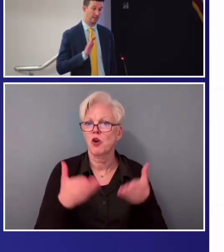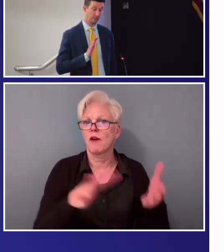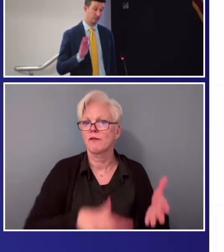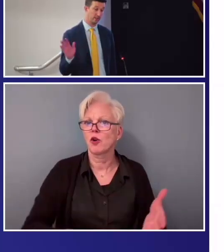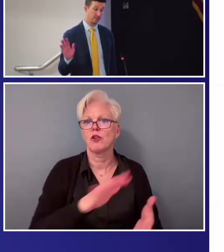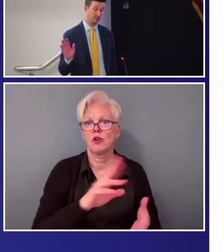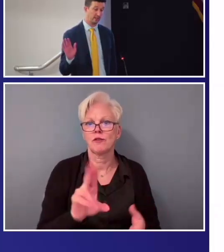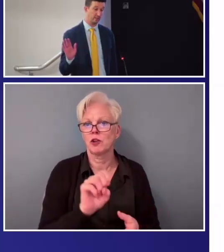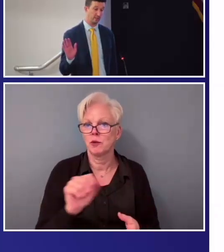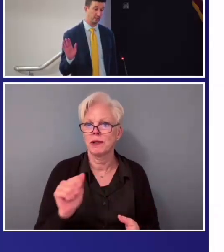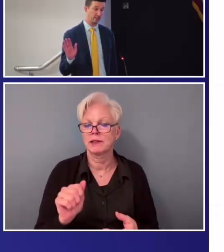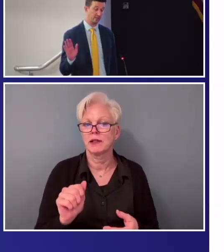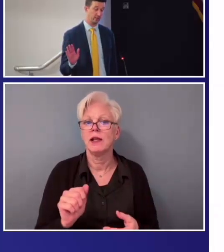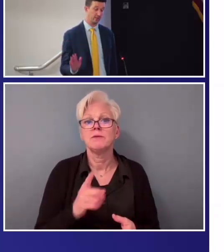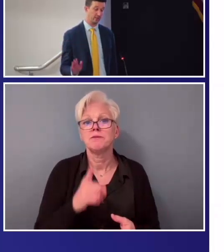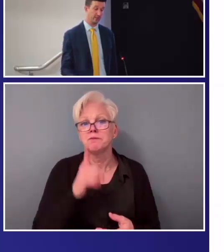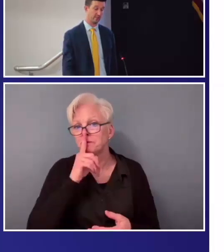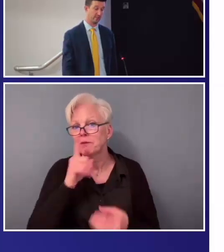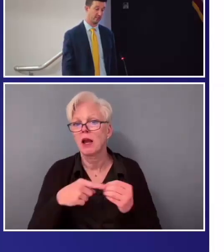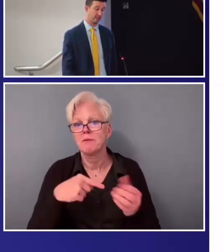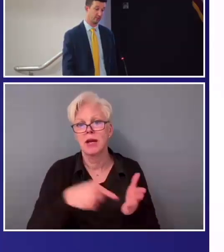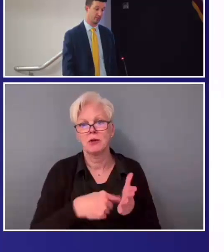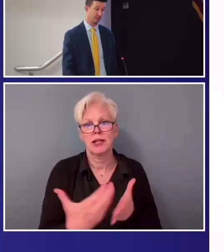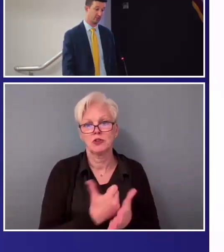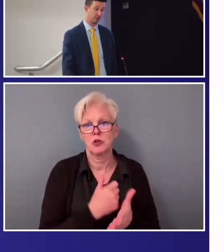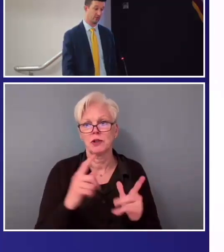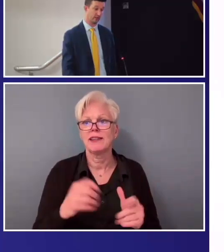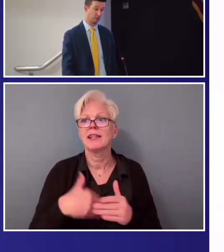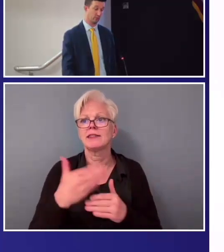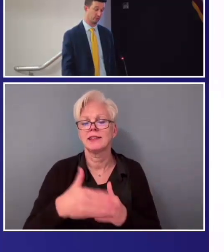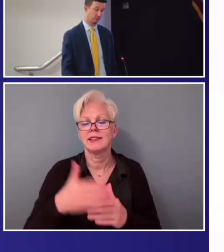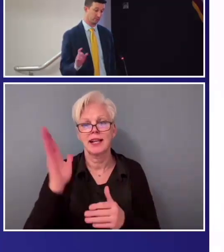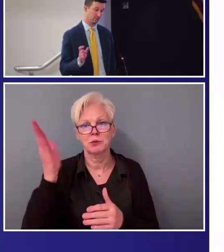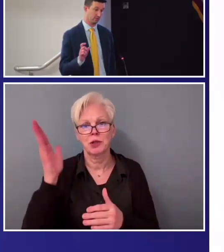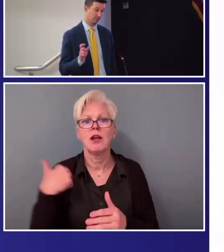As mentioned, I didn't say anything about the debt-to-earnings test. That's the next presentation. And that will specifically